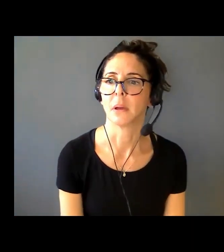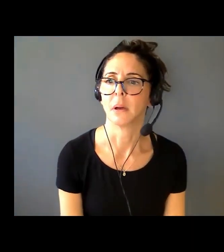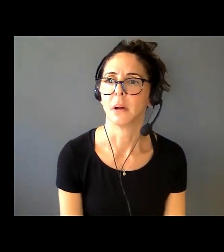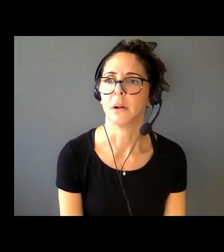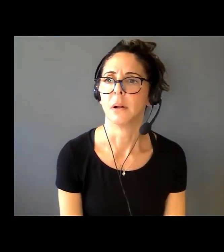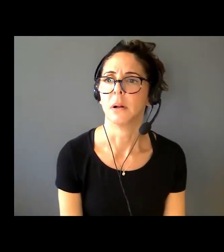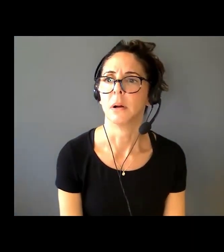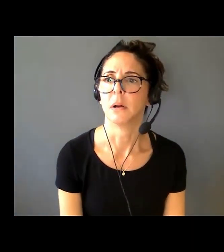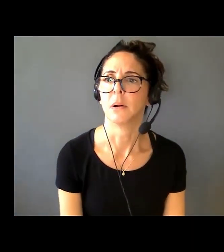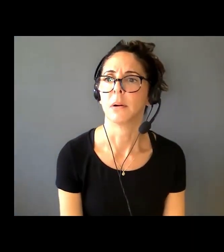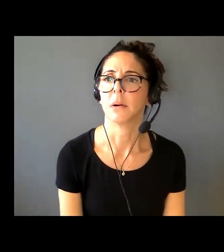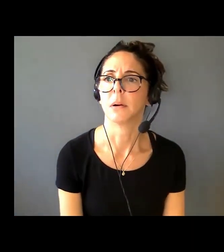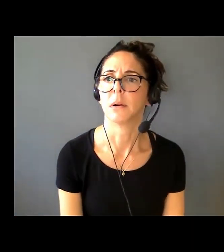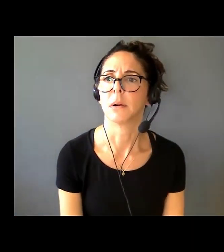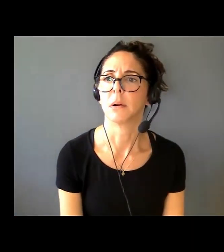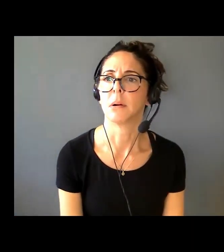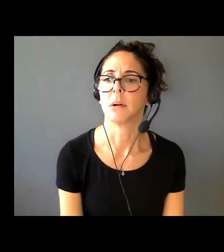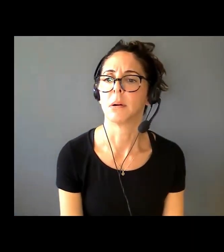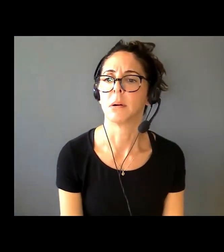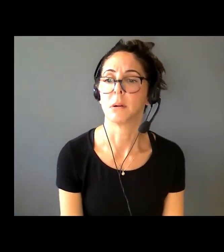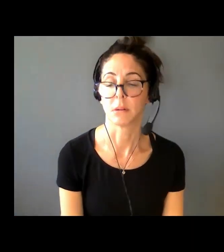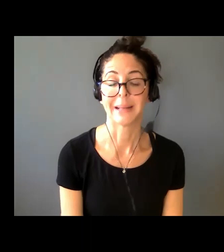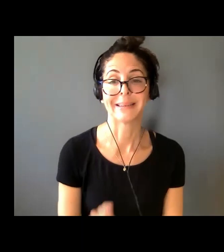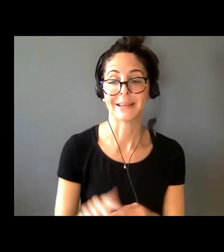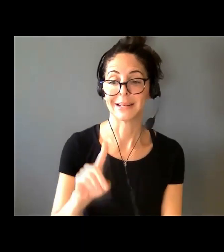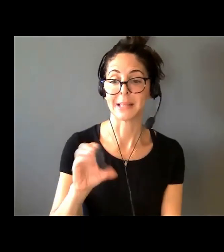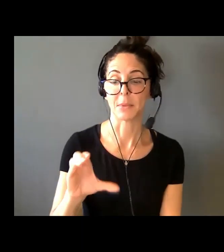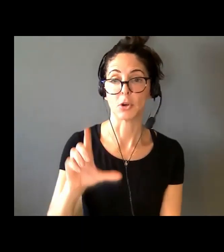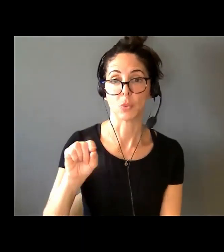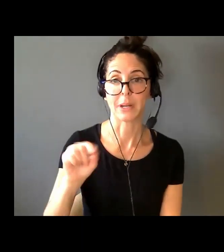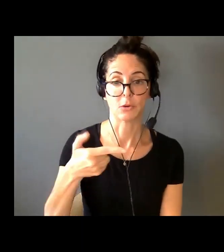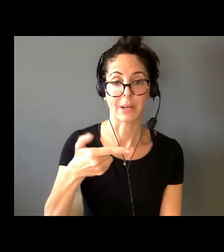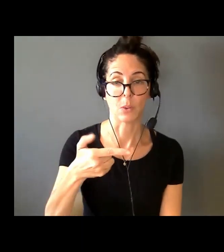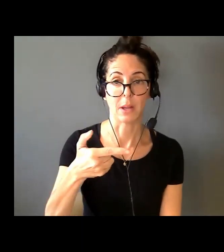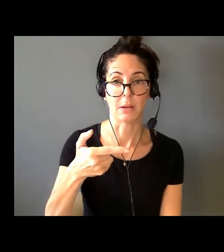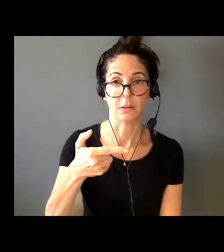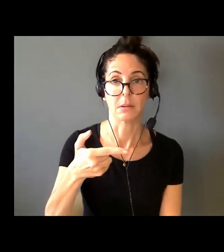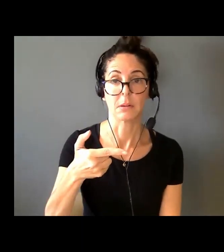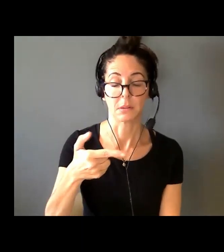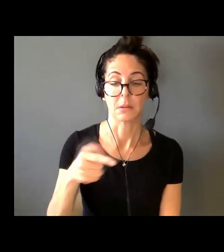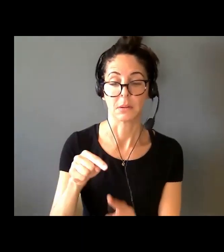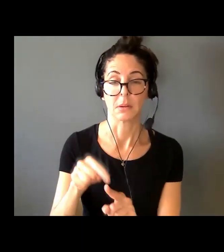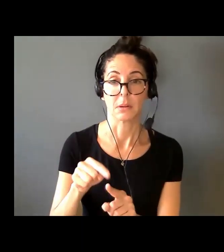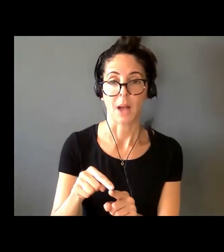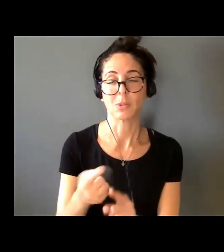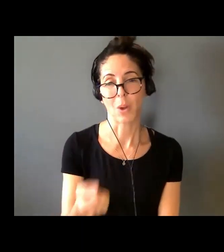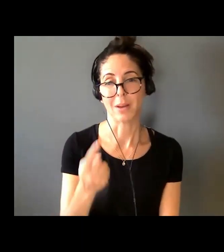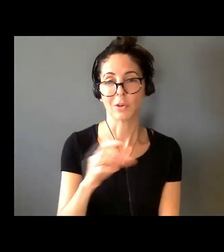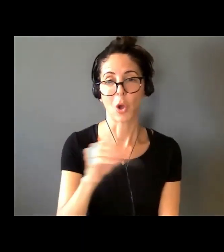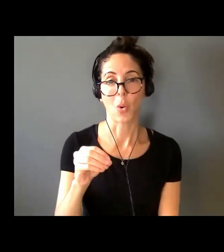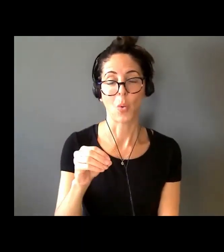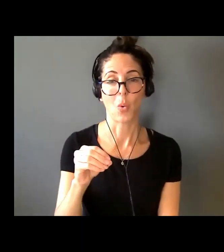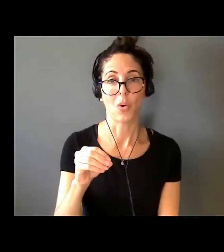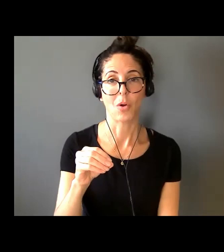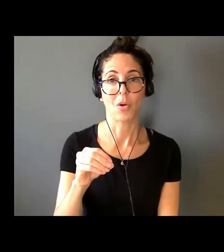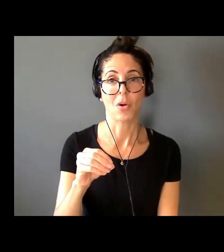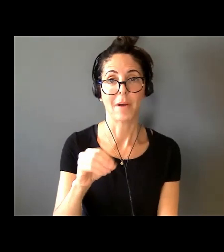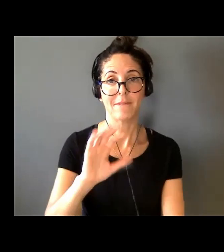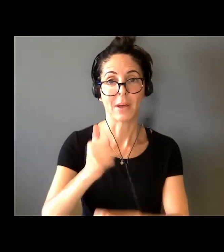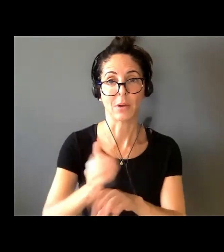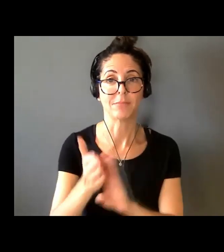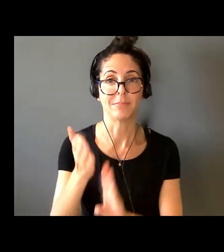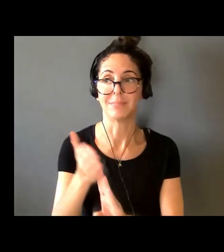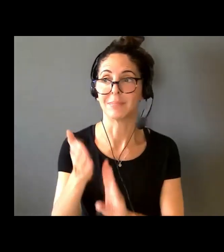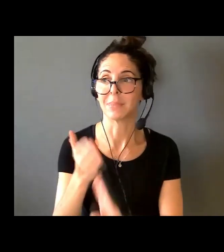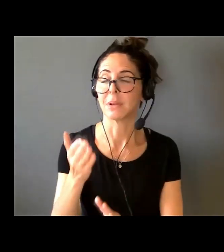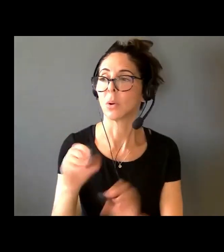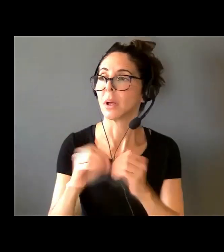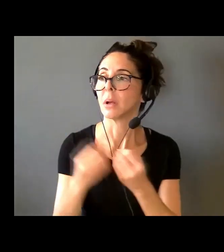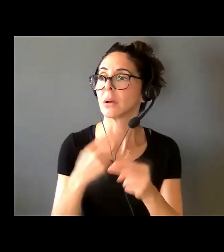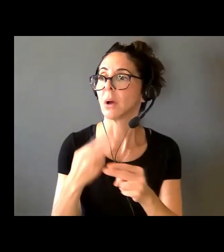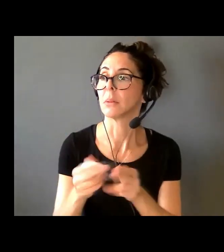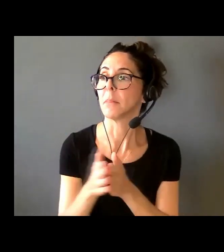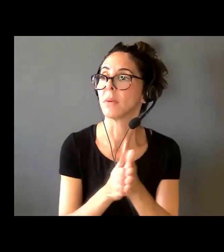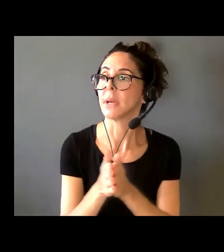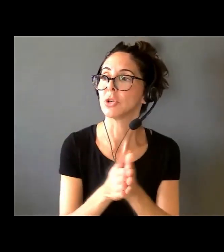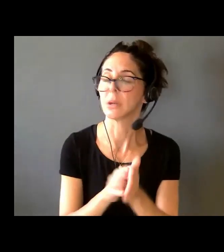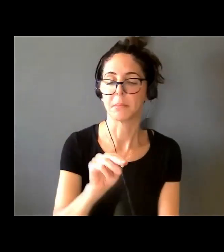I until 2021 was one of the cofounders and ran an organization called Motivation. We designed